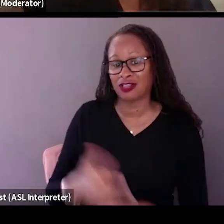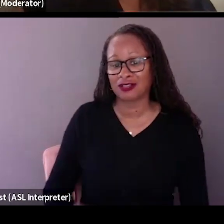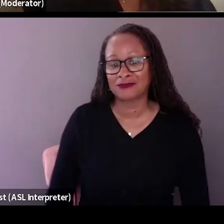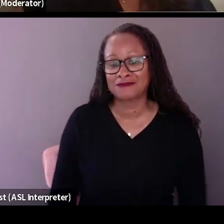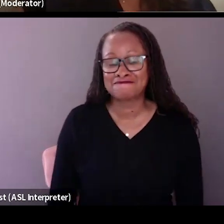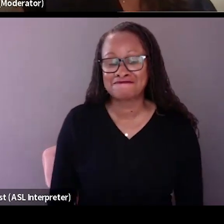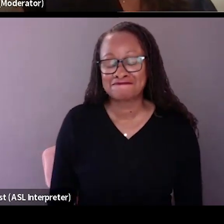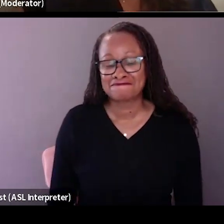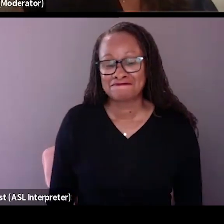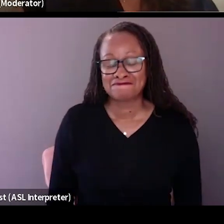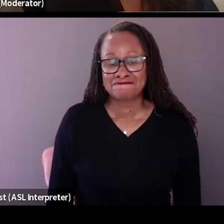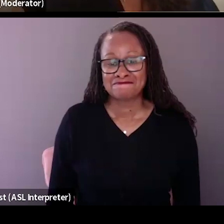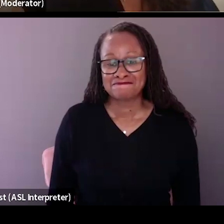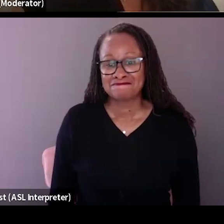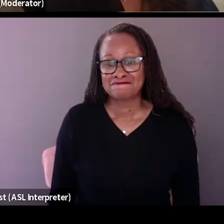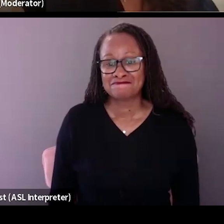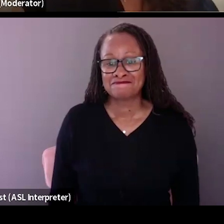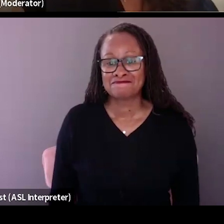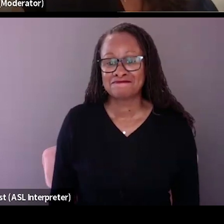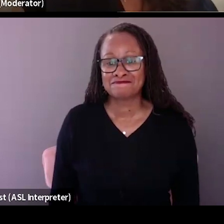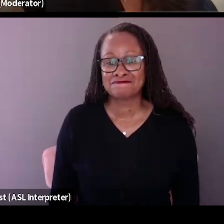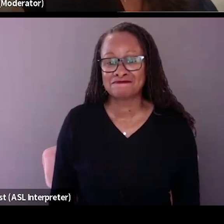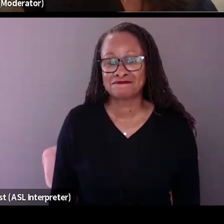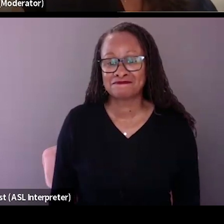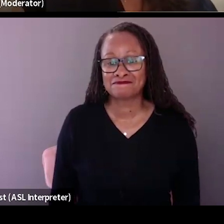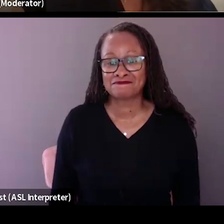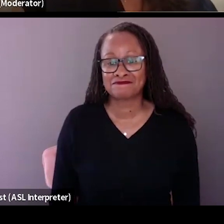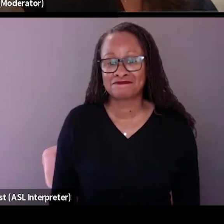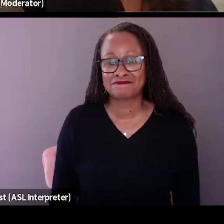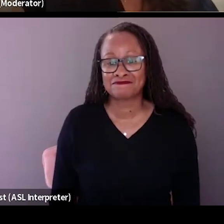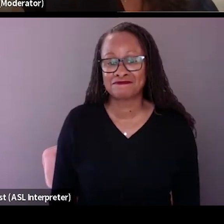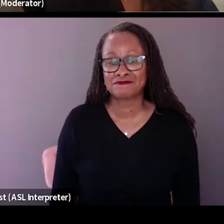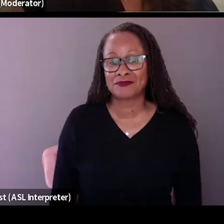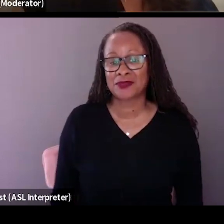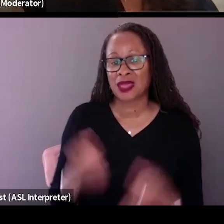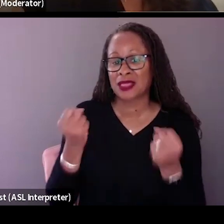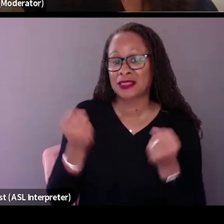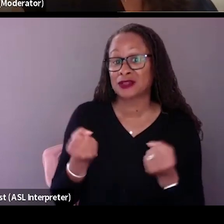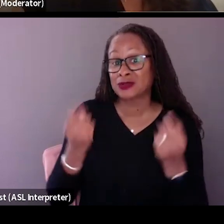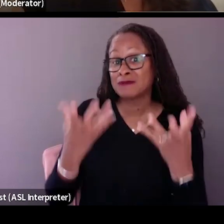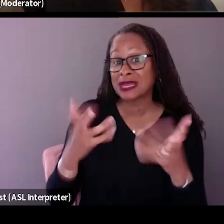You know, there was multiple people that was in the Murdaugh camp and that's just something we have to do,